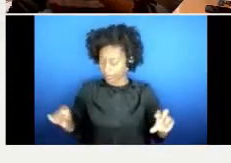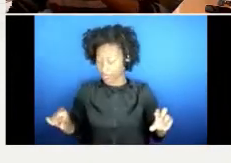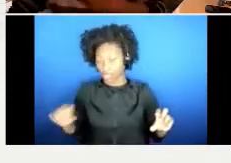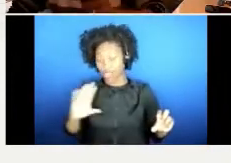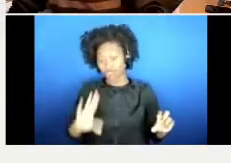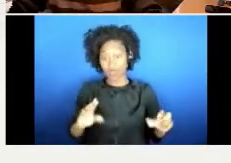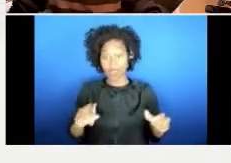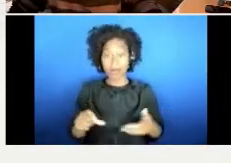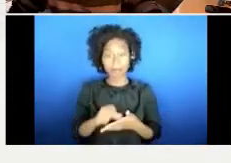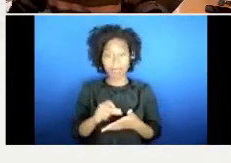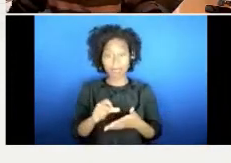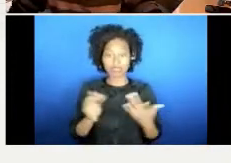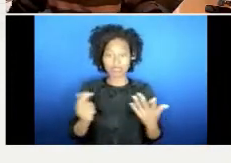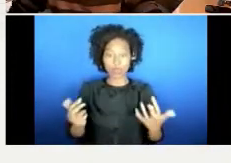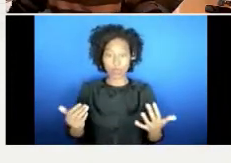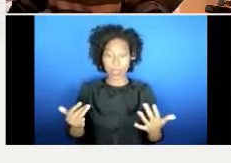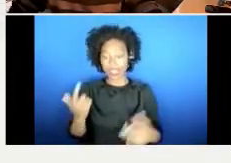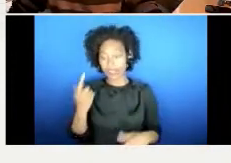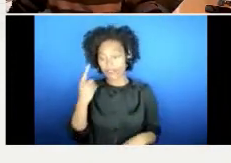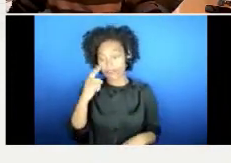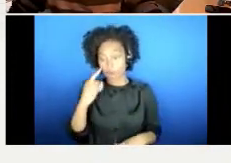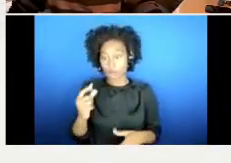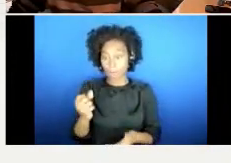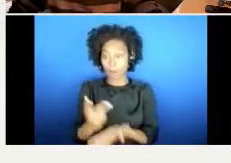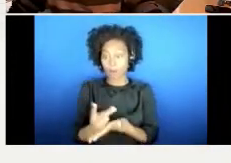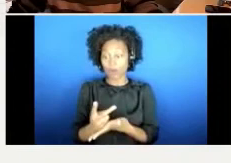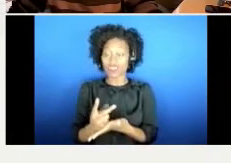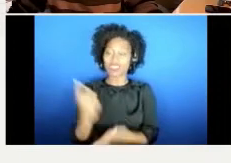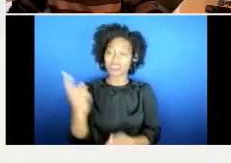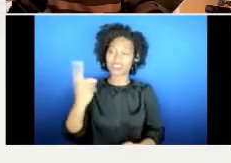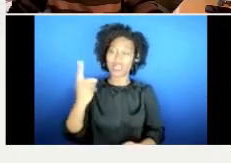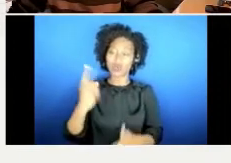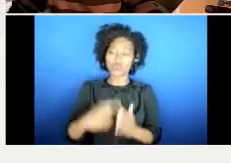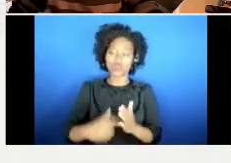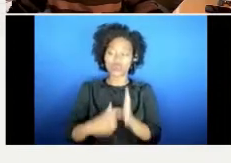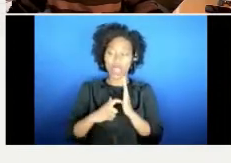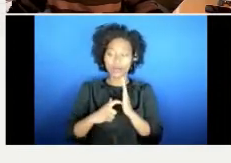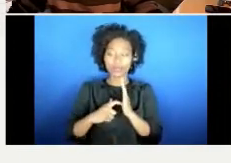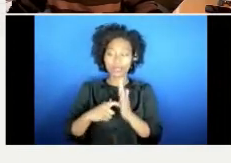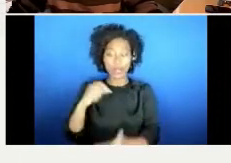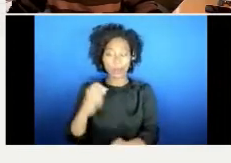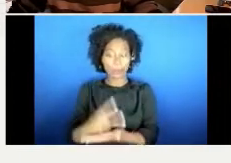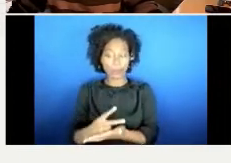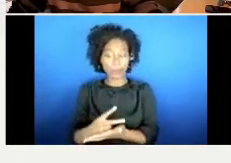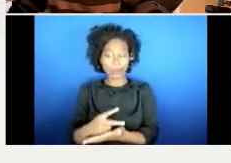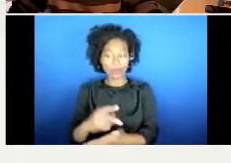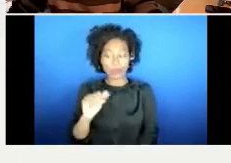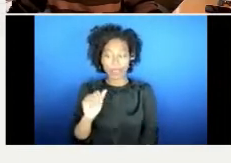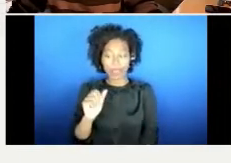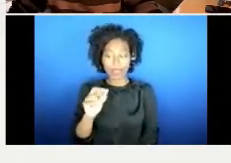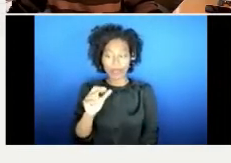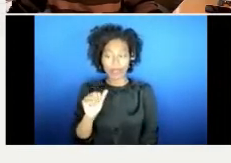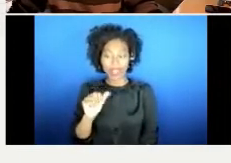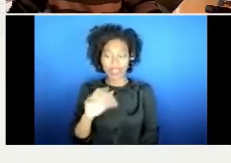approved. So it has to be approved at the central office, as soon it is approved it